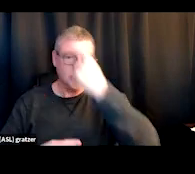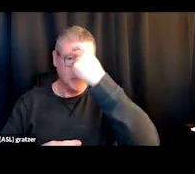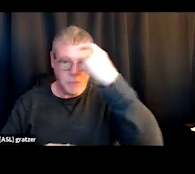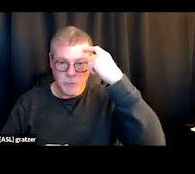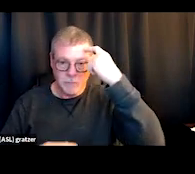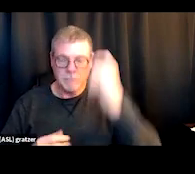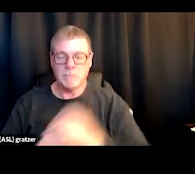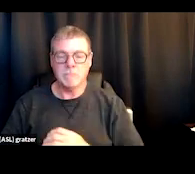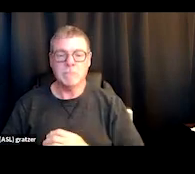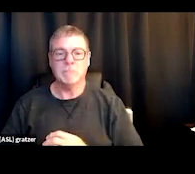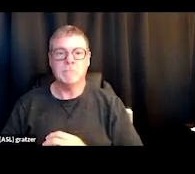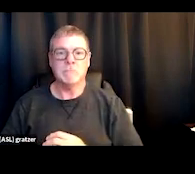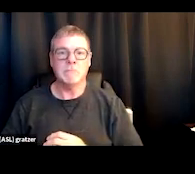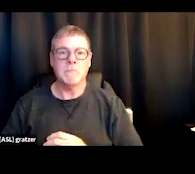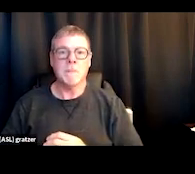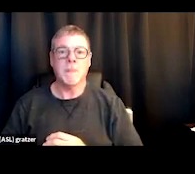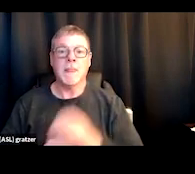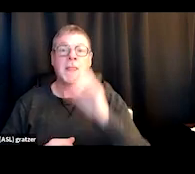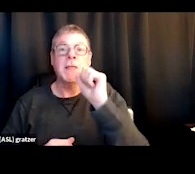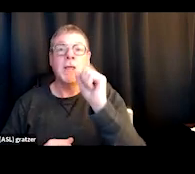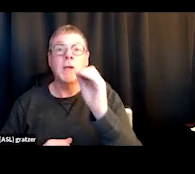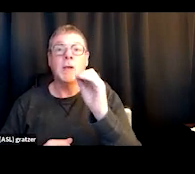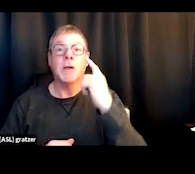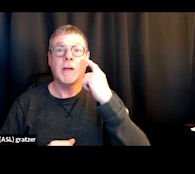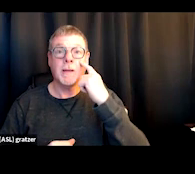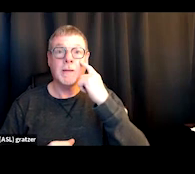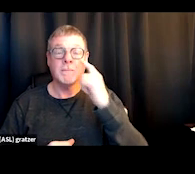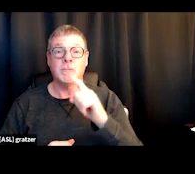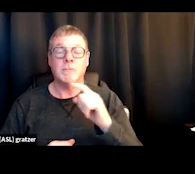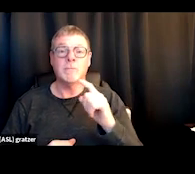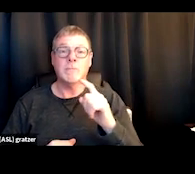And so, for our, as we enter into partnerships,